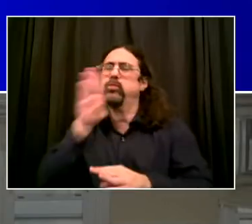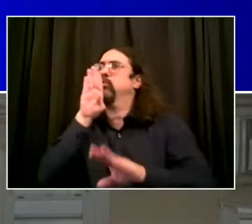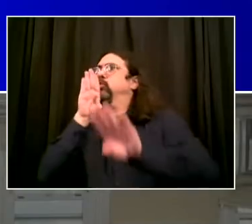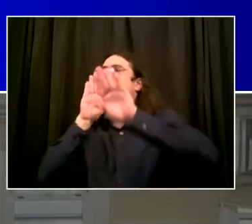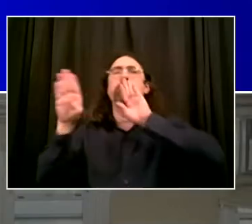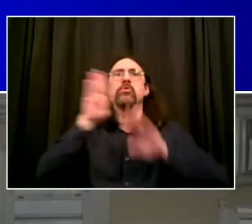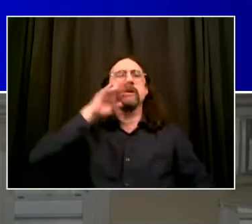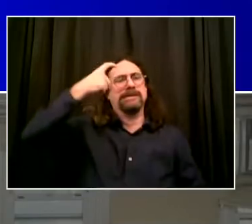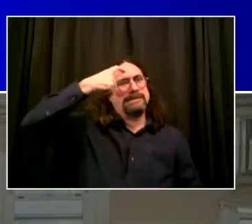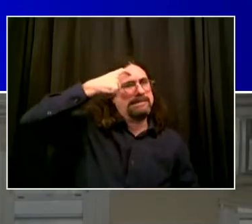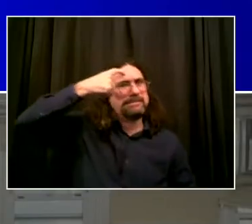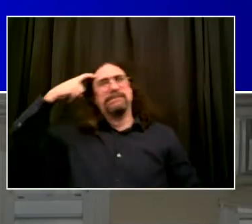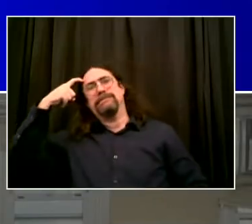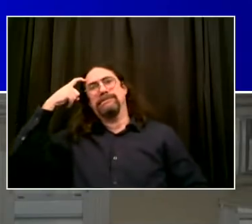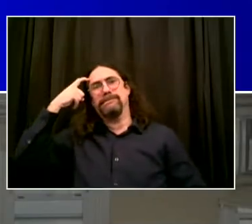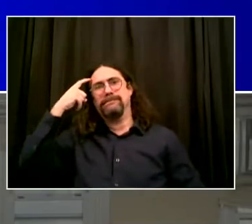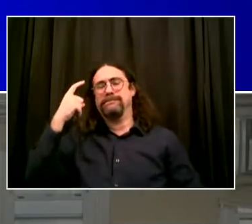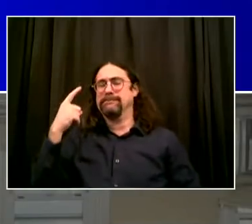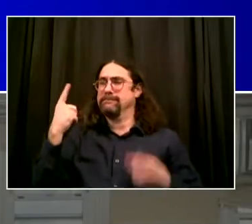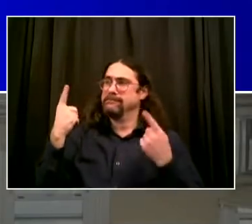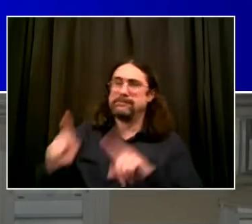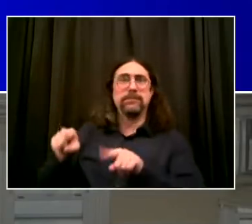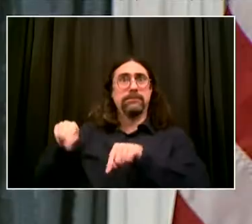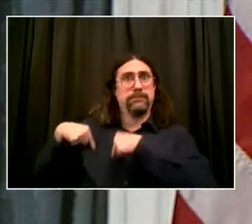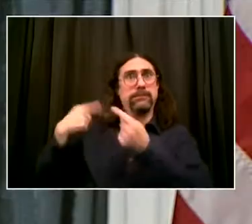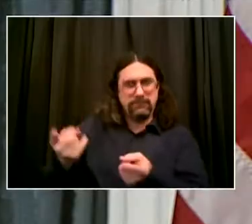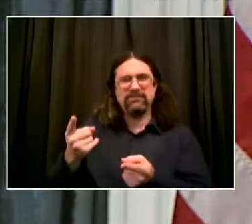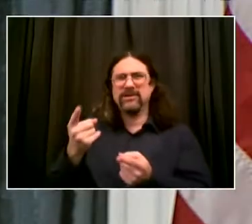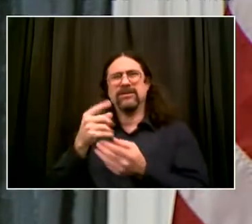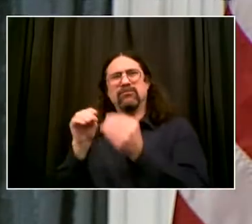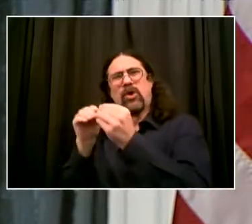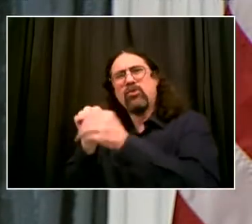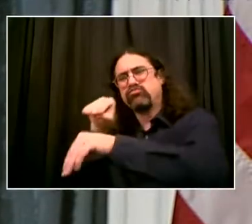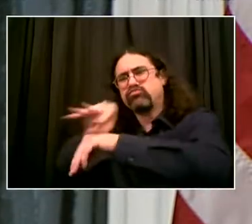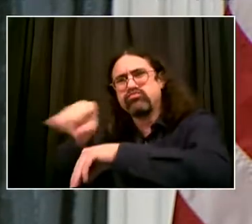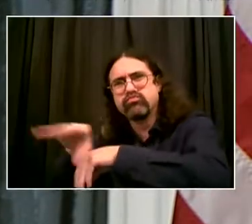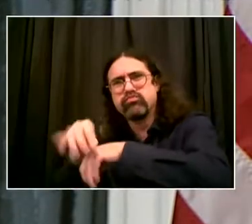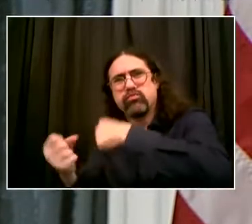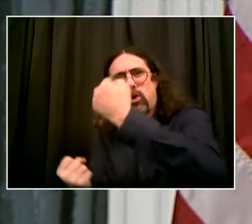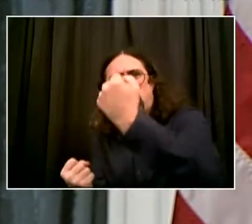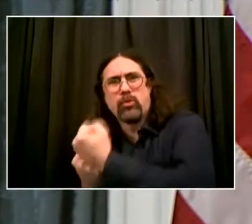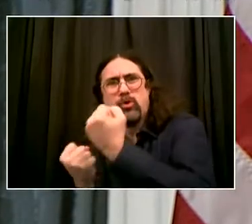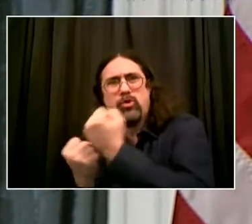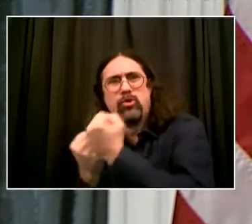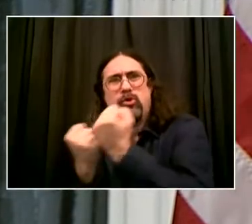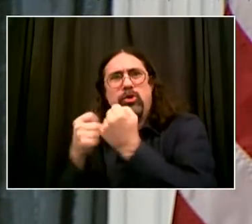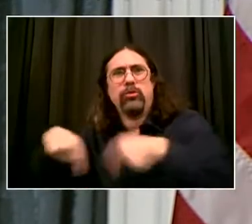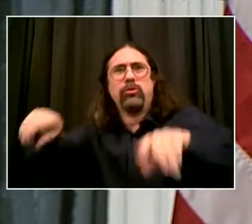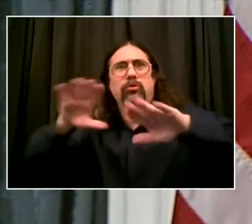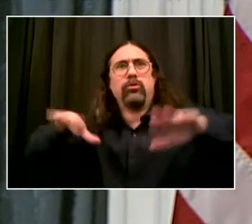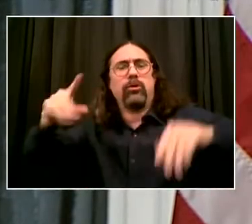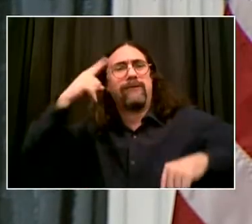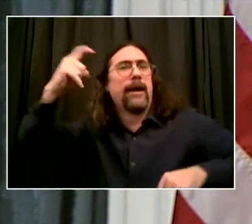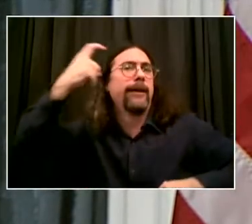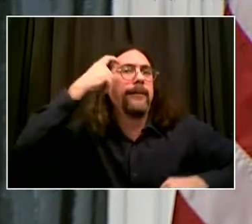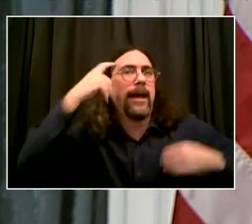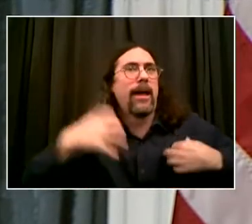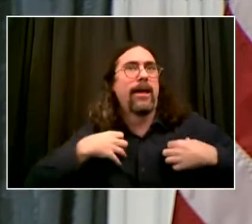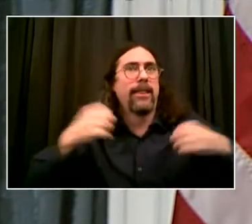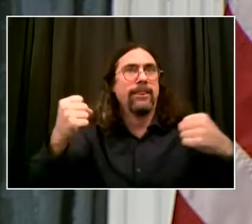OUR STUDENTS NEED BOTH, WE WILL HAVE MORE TO SHARE IN THE WEEKS AND MONTHS TO COME BUBUT WE